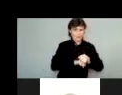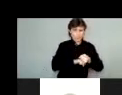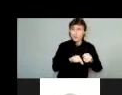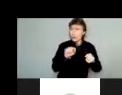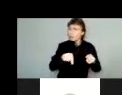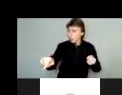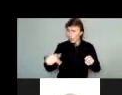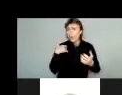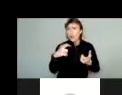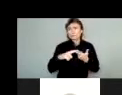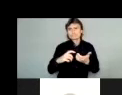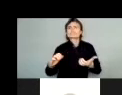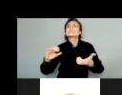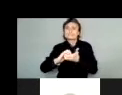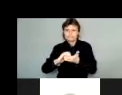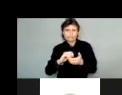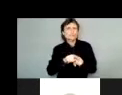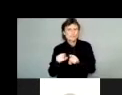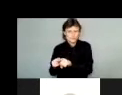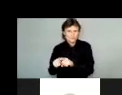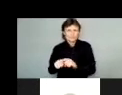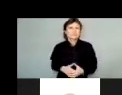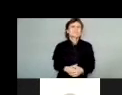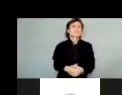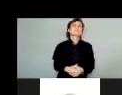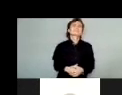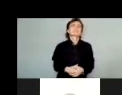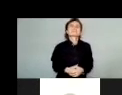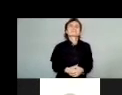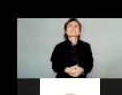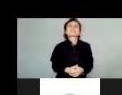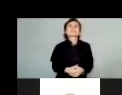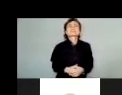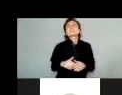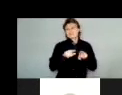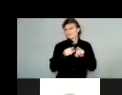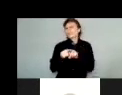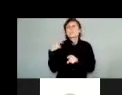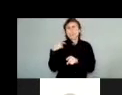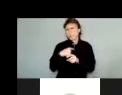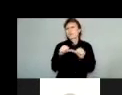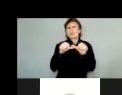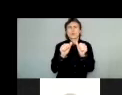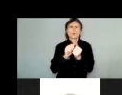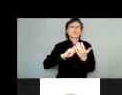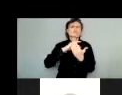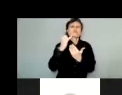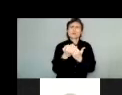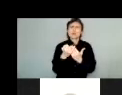Of course, we will also continue the project grant for organizations which will run into